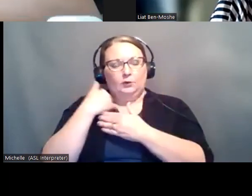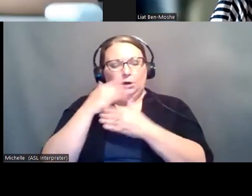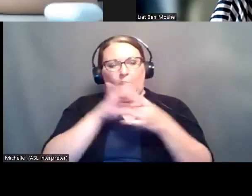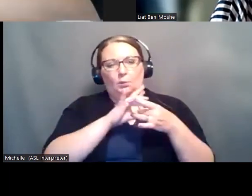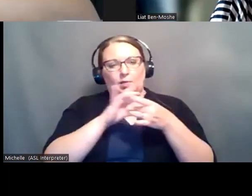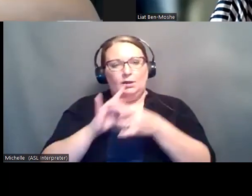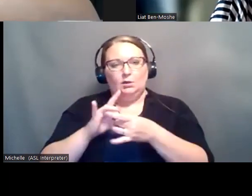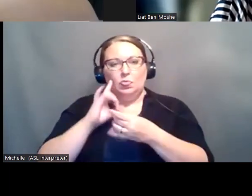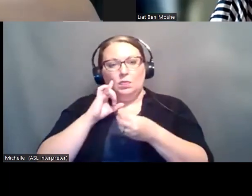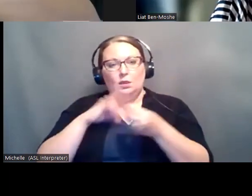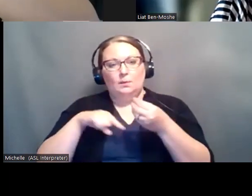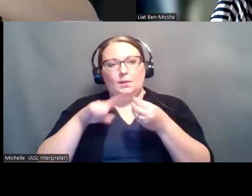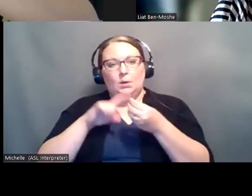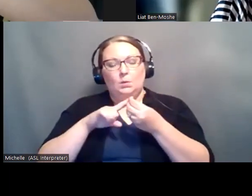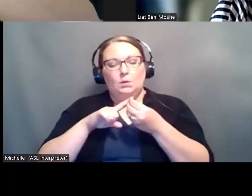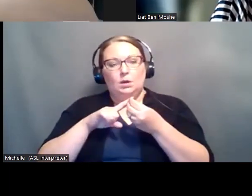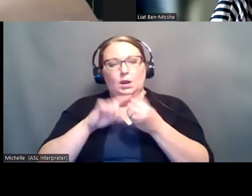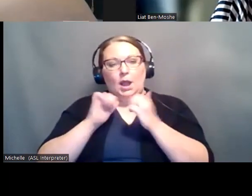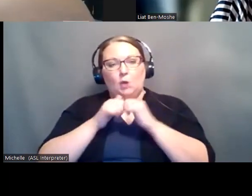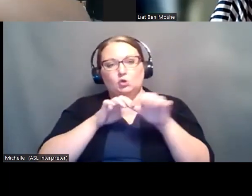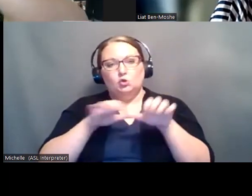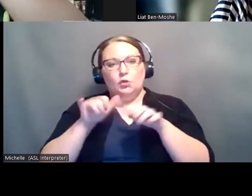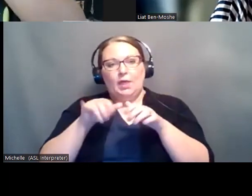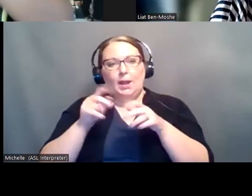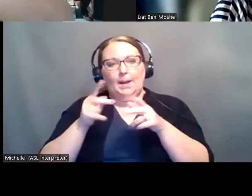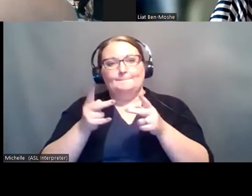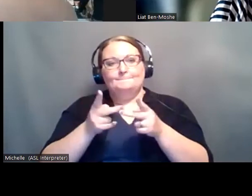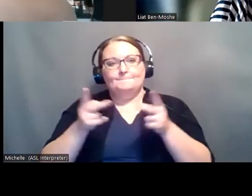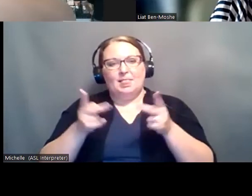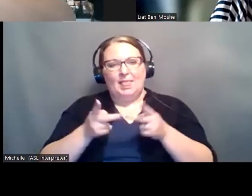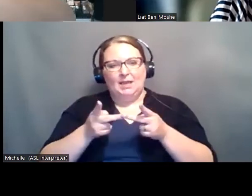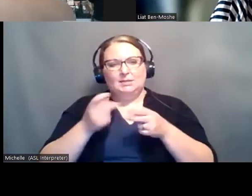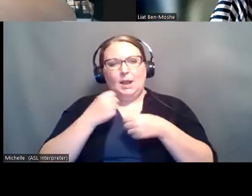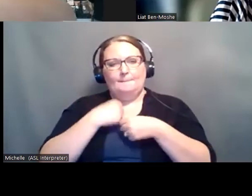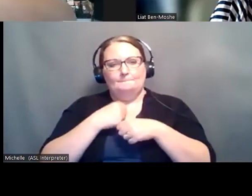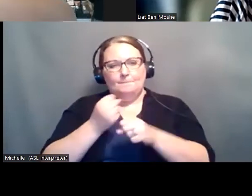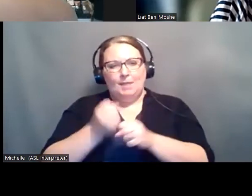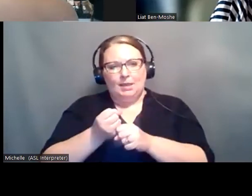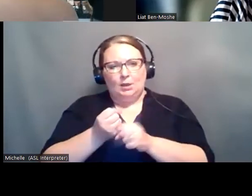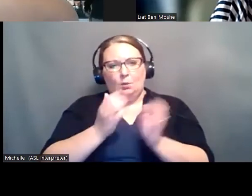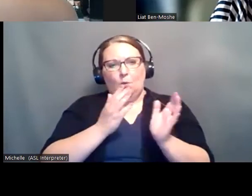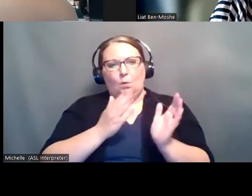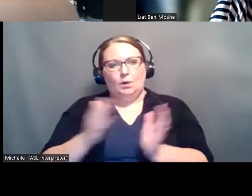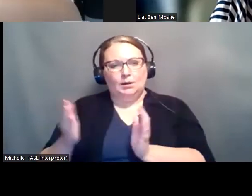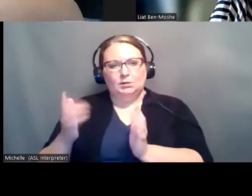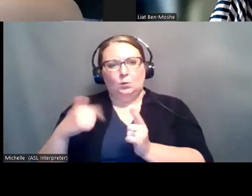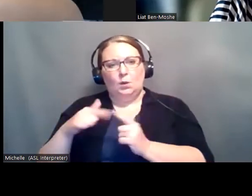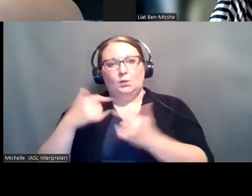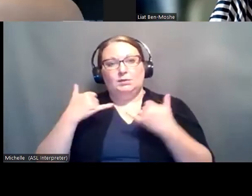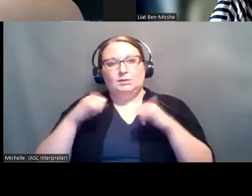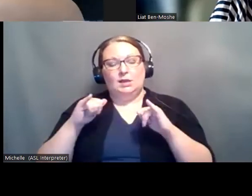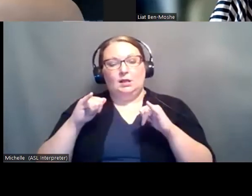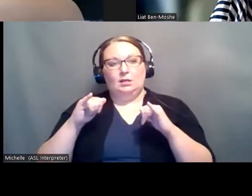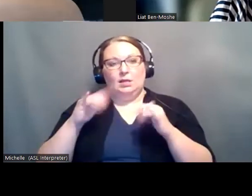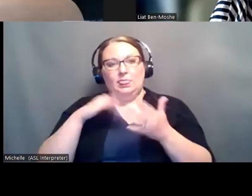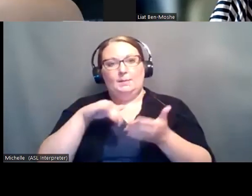about how do you do this kind of placemaking organizing when we're still in the middle of the pandemic